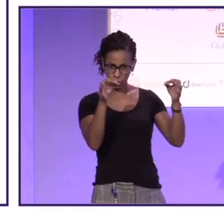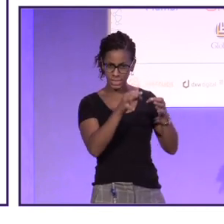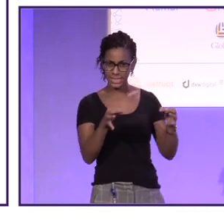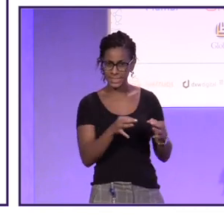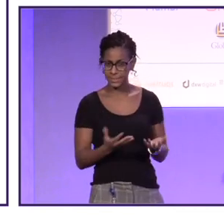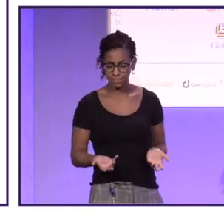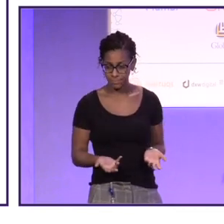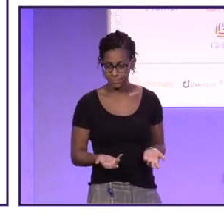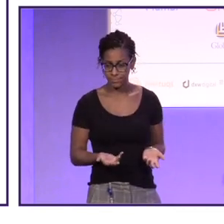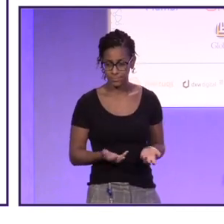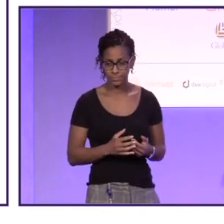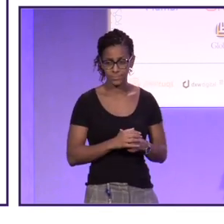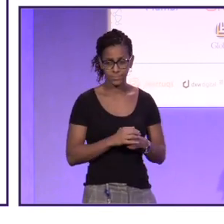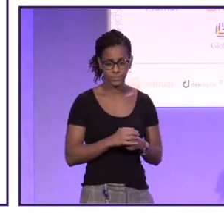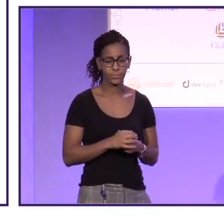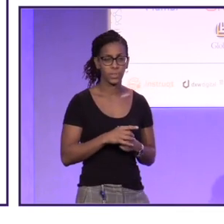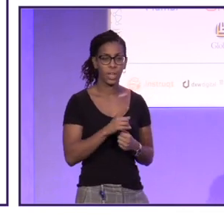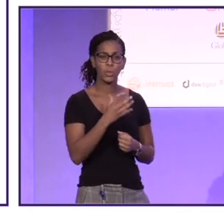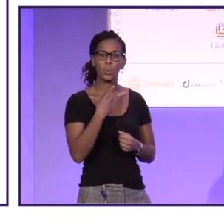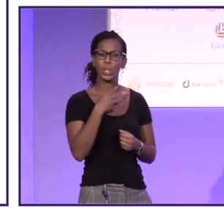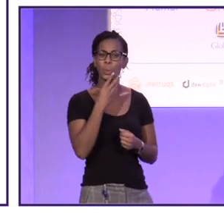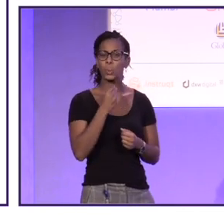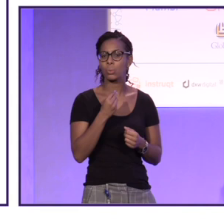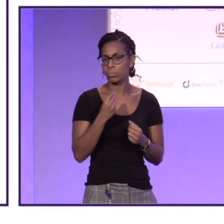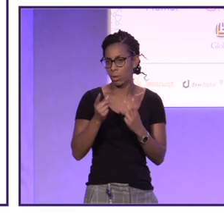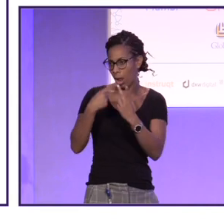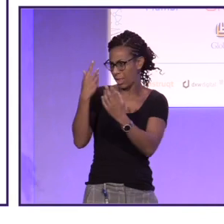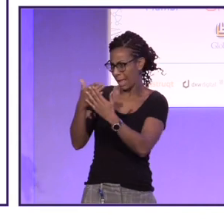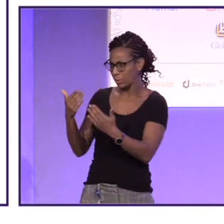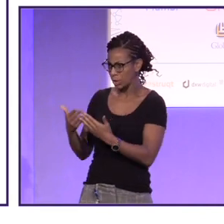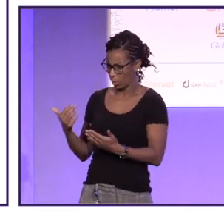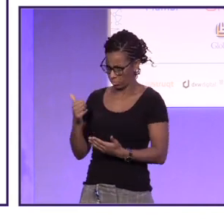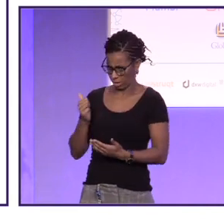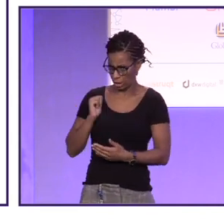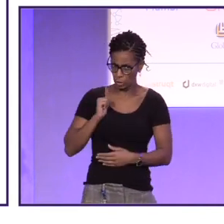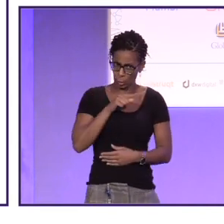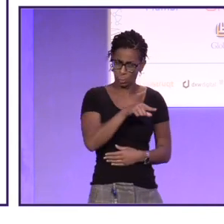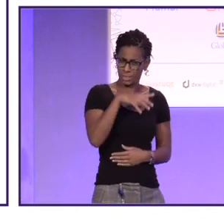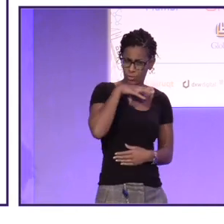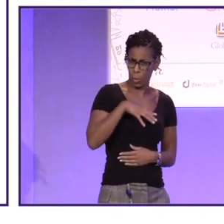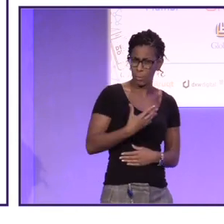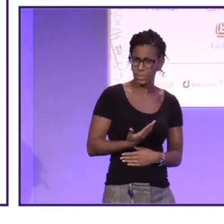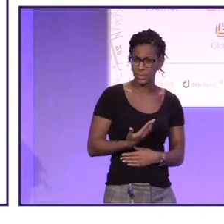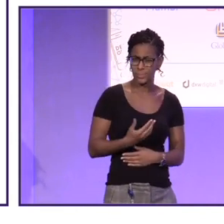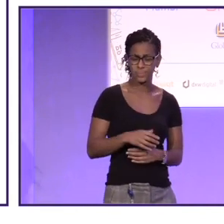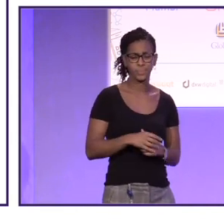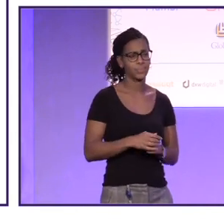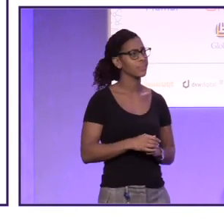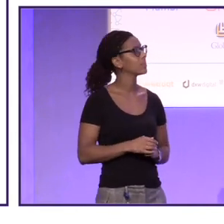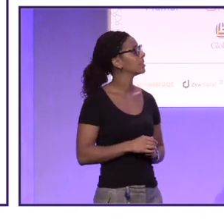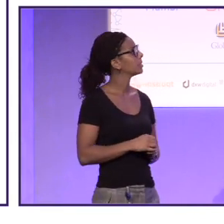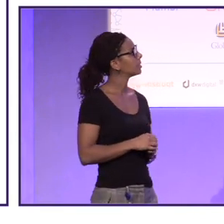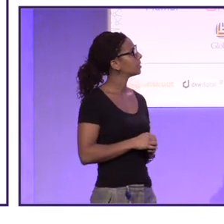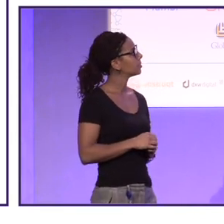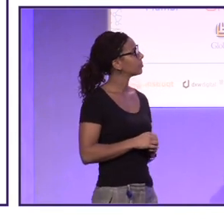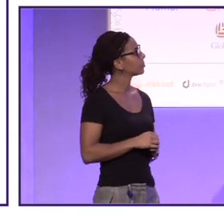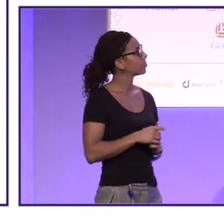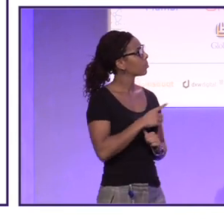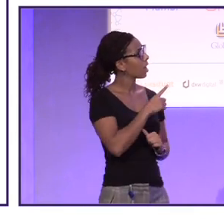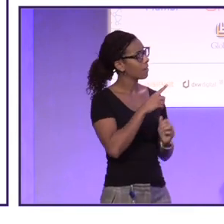Which we do end up using in other languages. I assume it's a requirement. Then there is INI, old fashion but quite good.